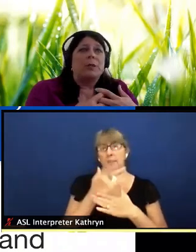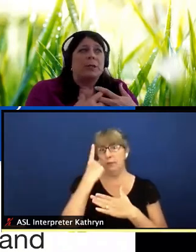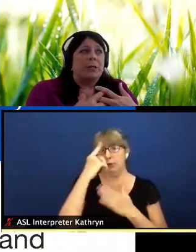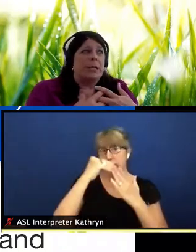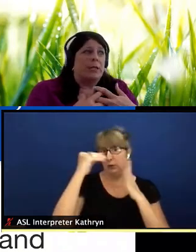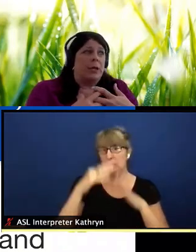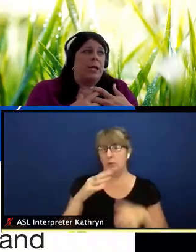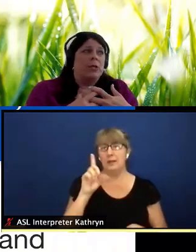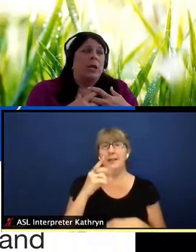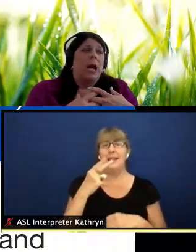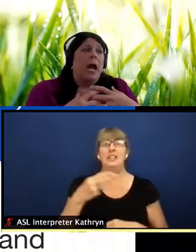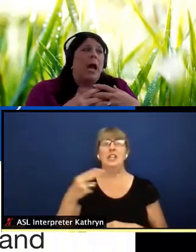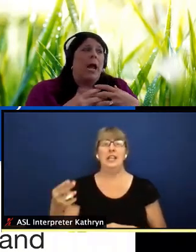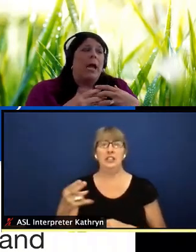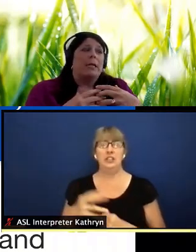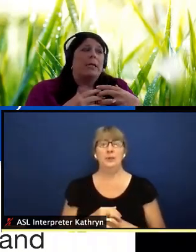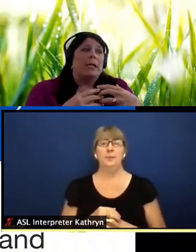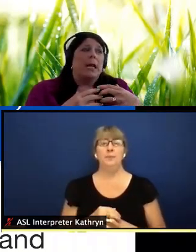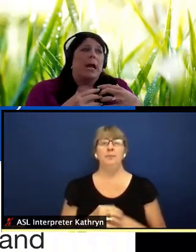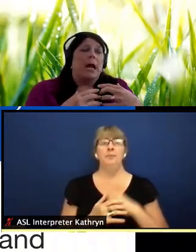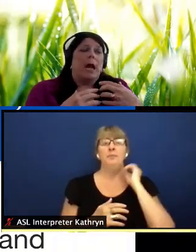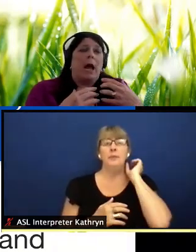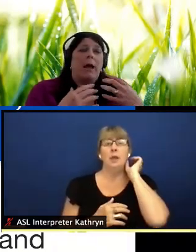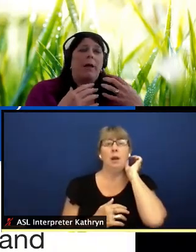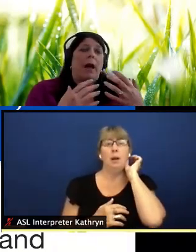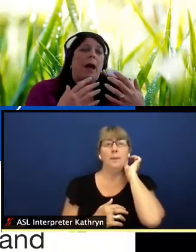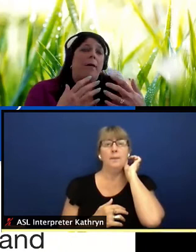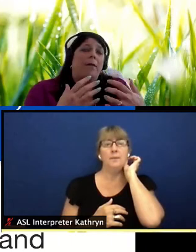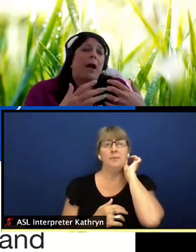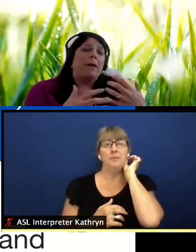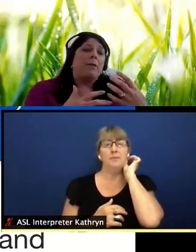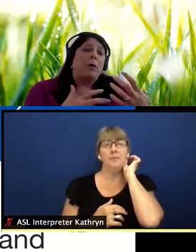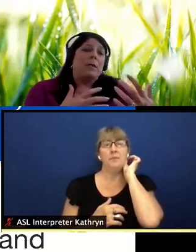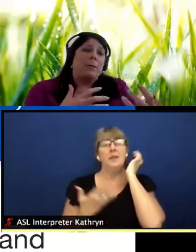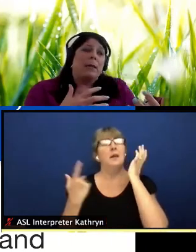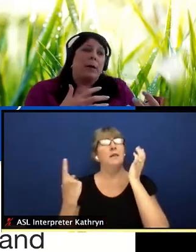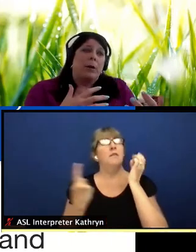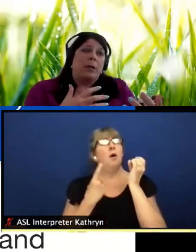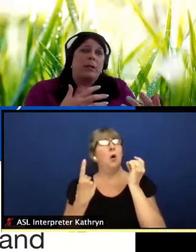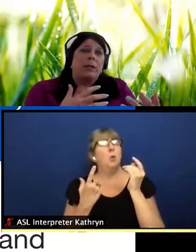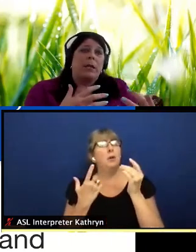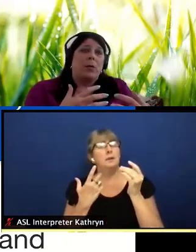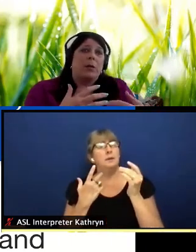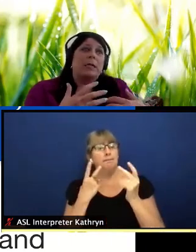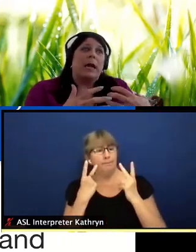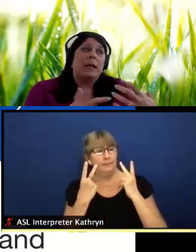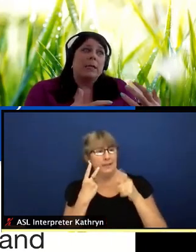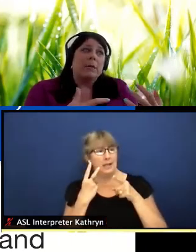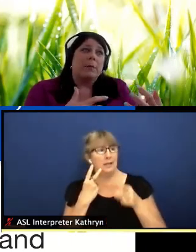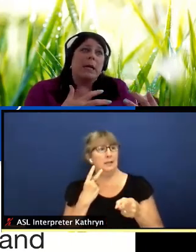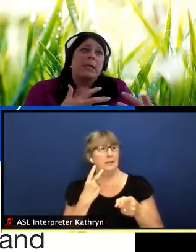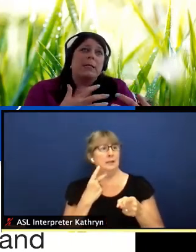that are DHH, and I, I've kind of always met that with a, you know, with a silence but as